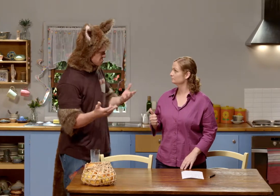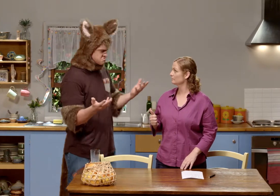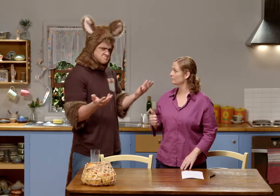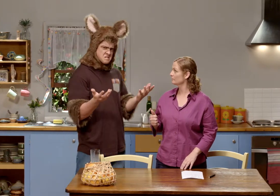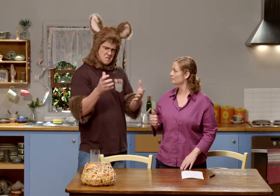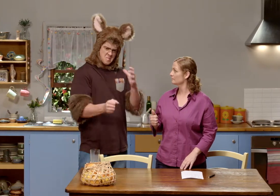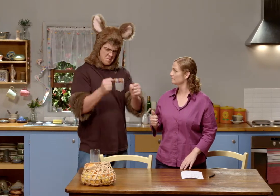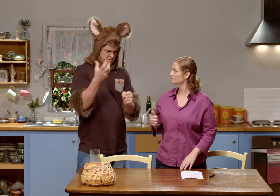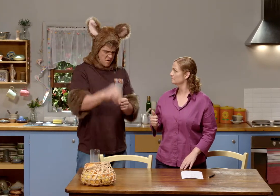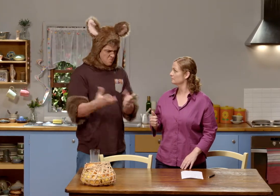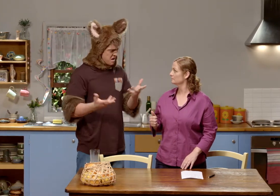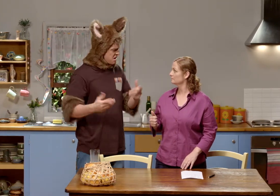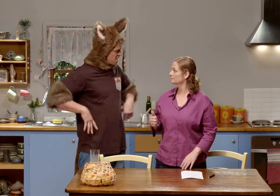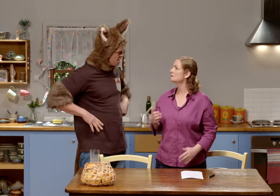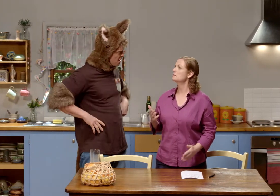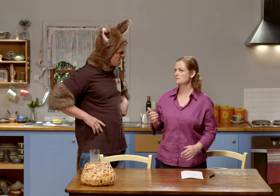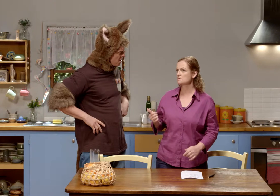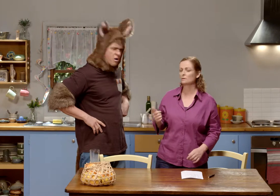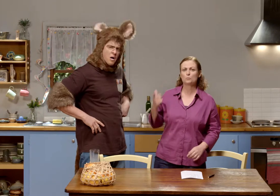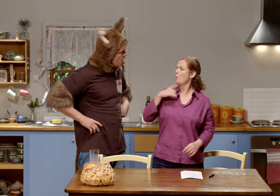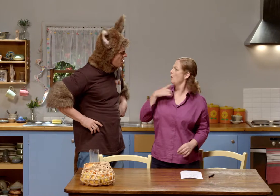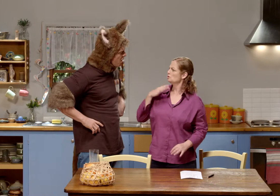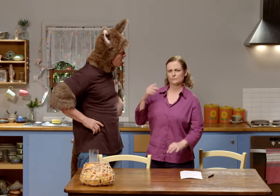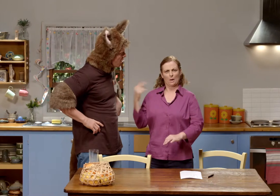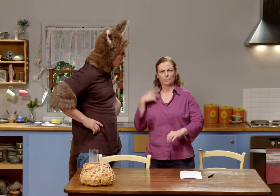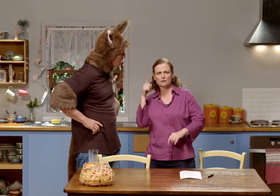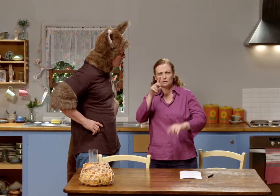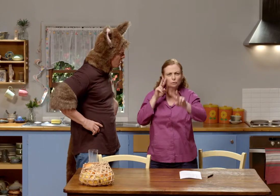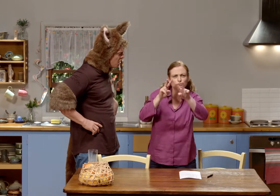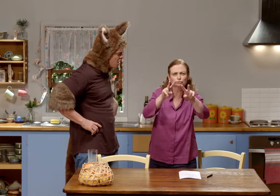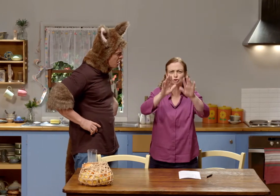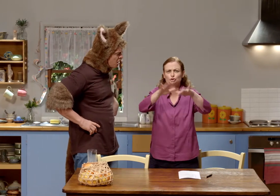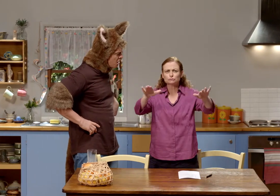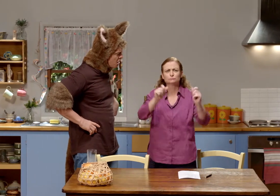But where does milk come from? Well why don't we watch some children